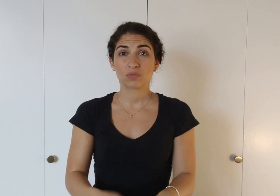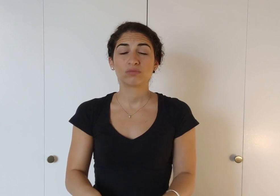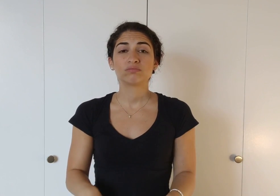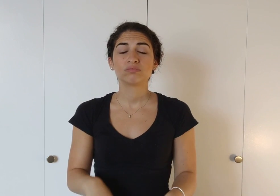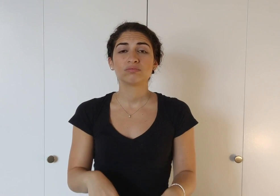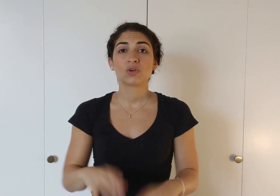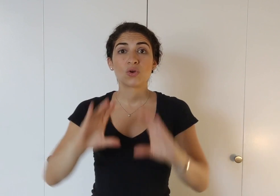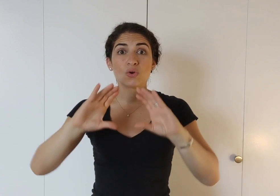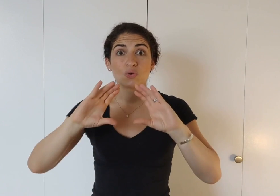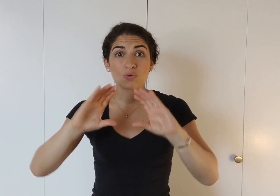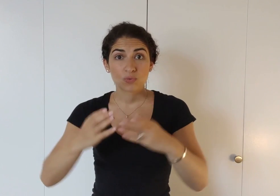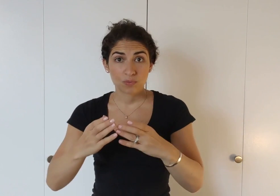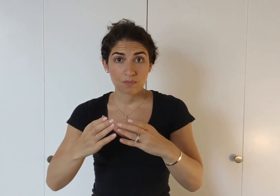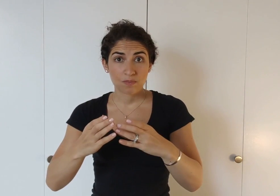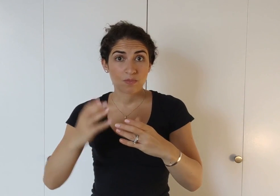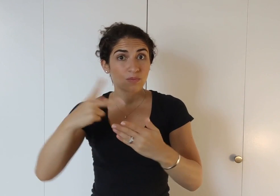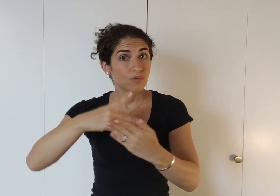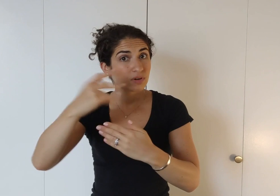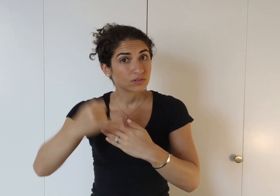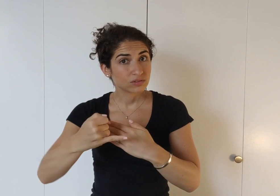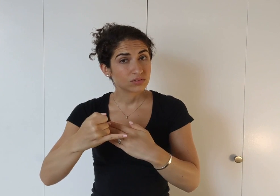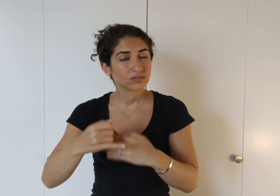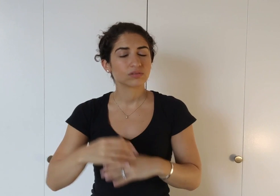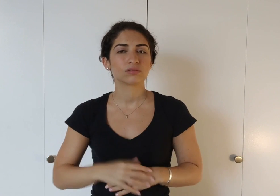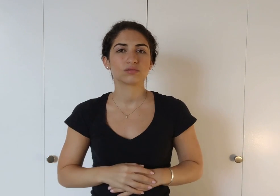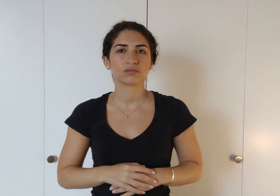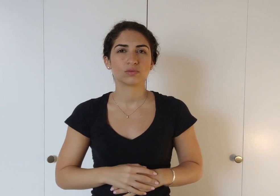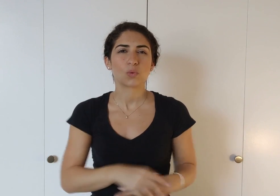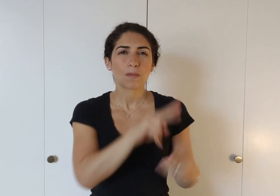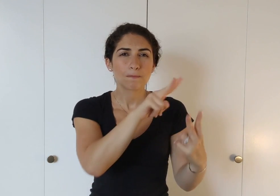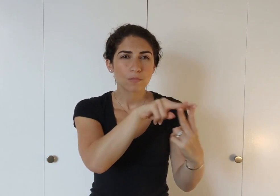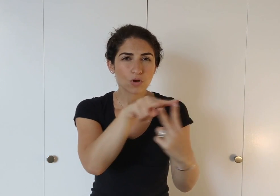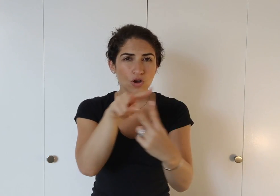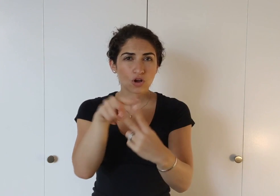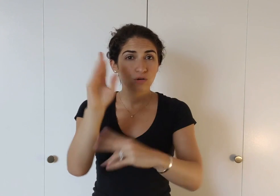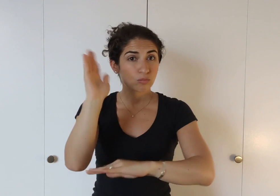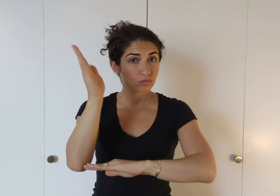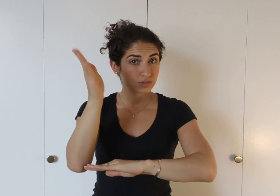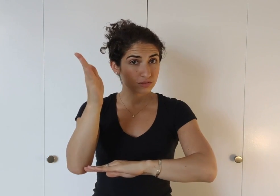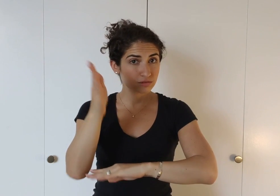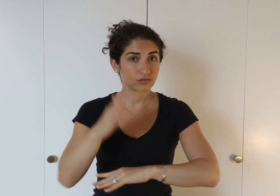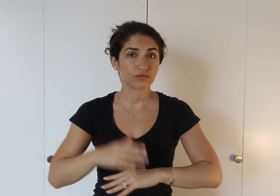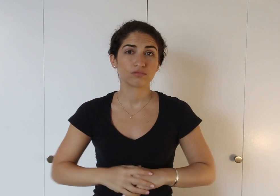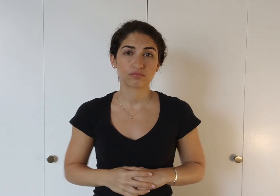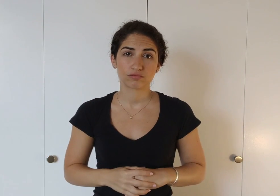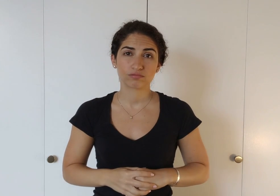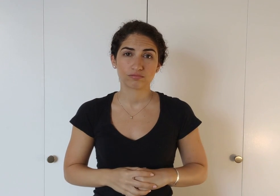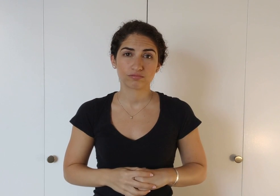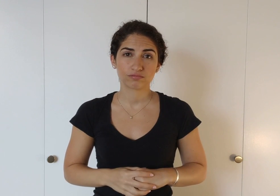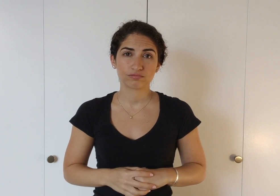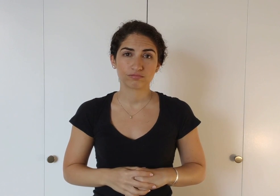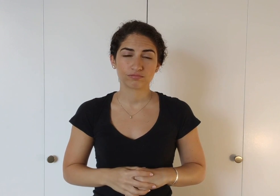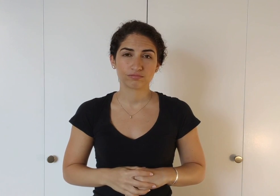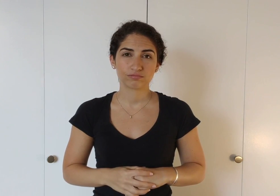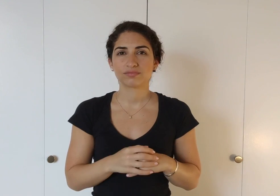For example: a group project, or a partner presentation.